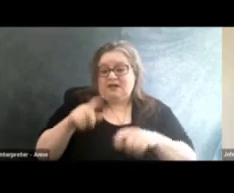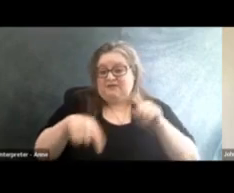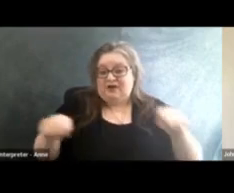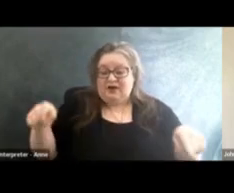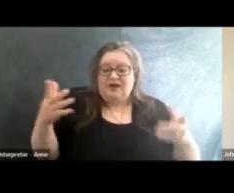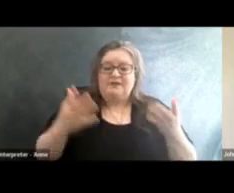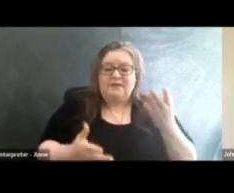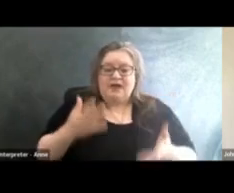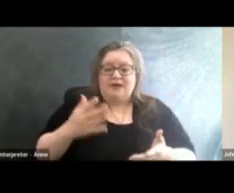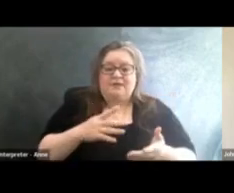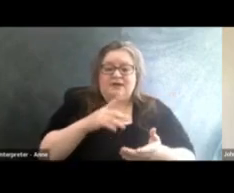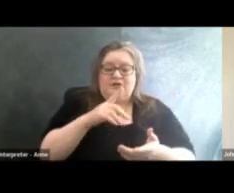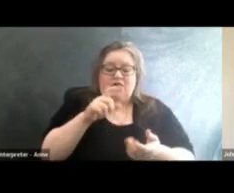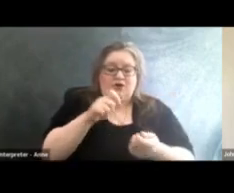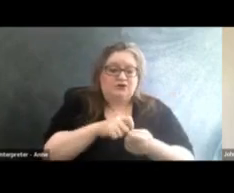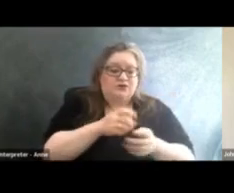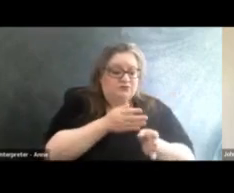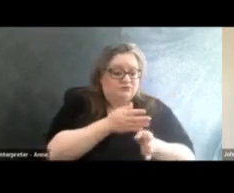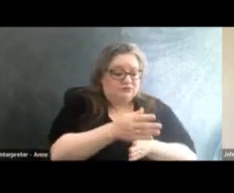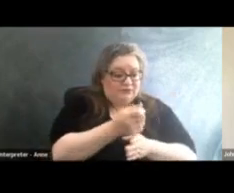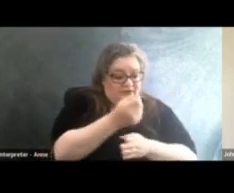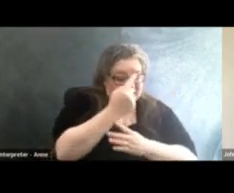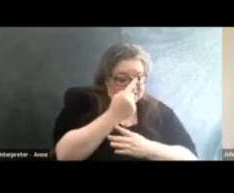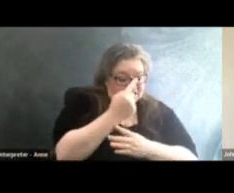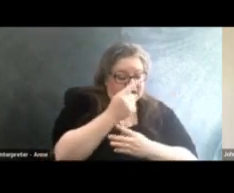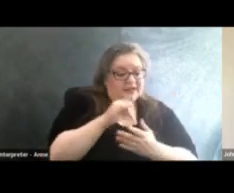certain domains of cognition where they have weaknesses, and